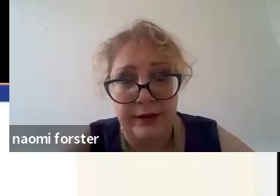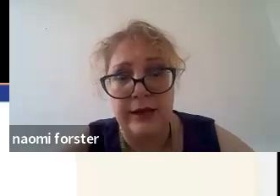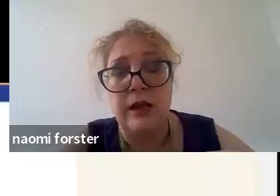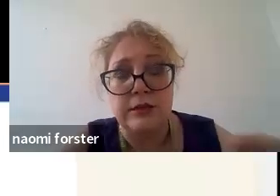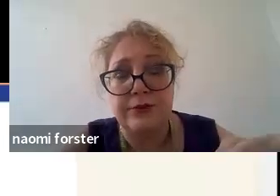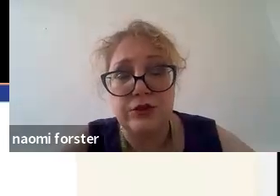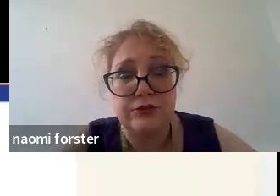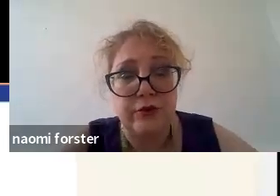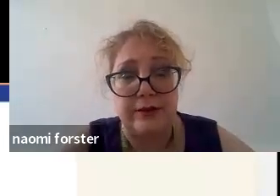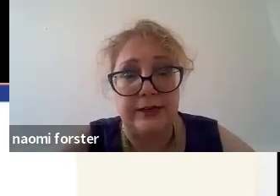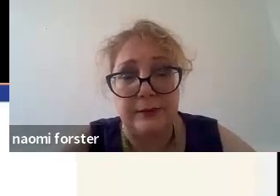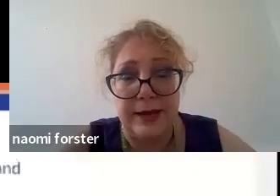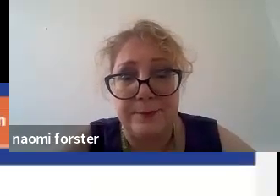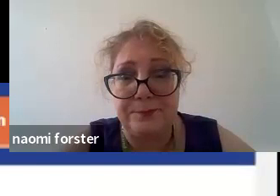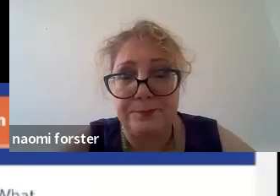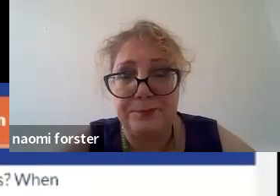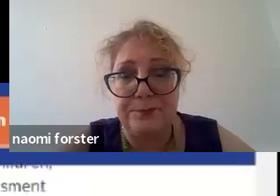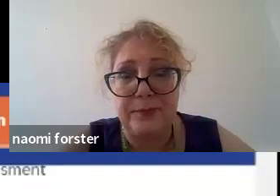Okay, so if you just scroll down a little